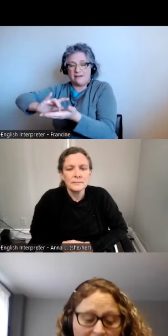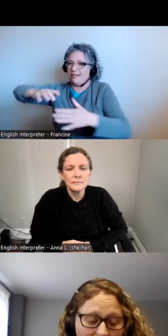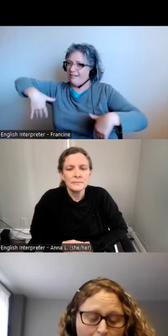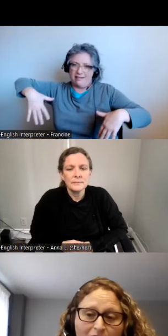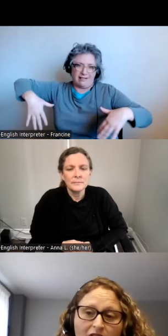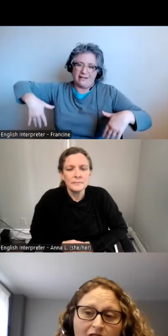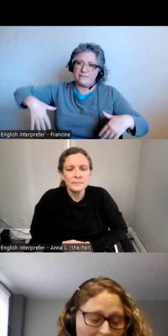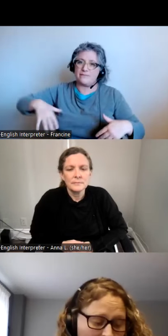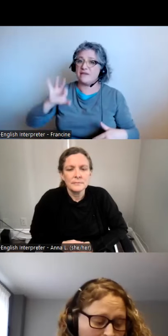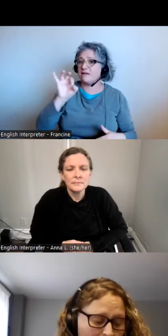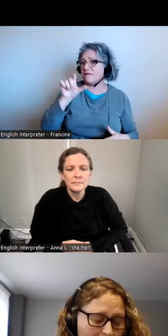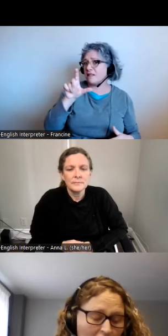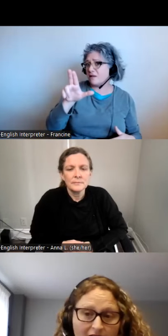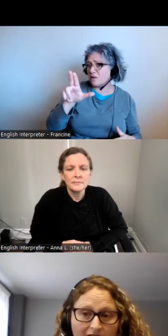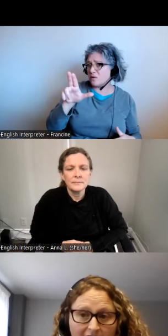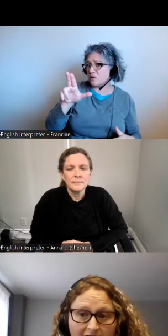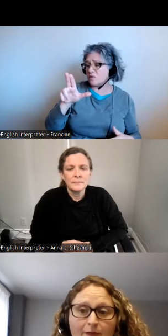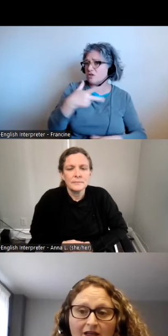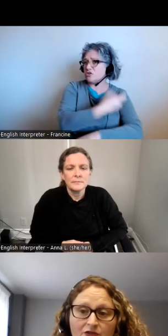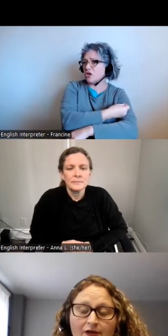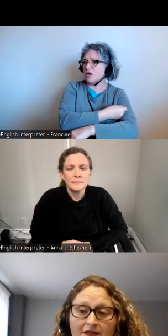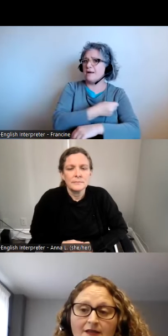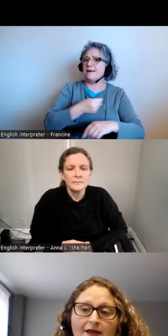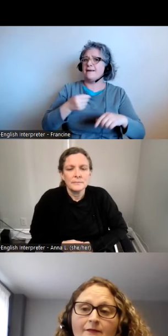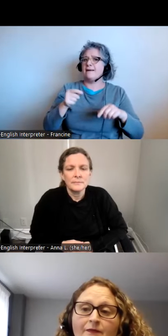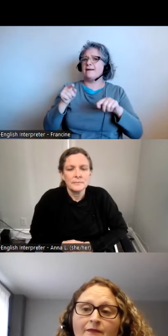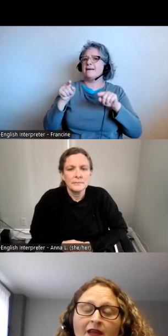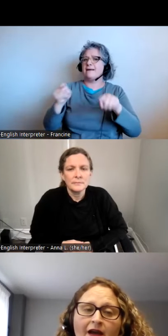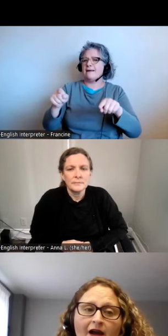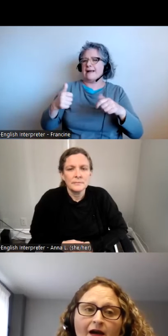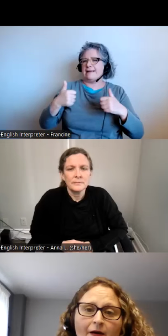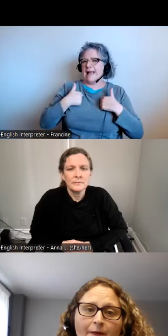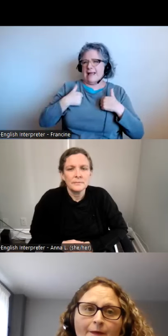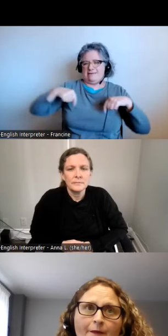pipelines yet for